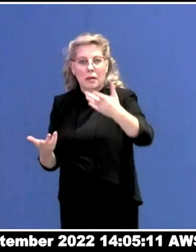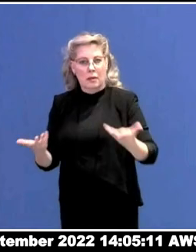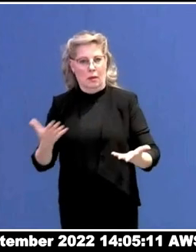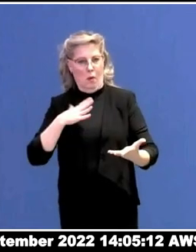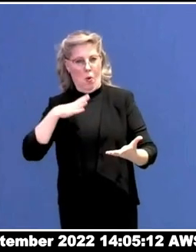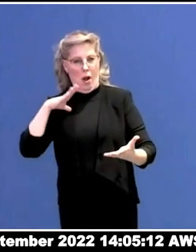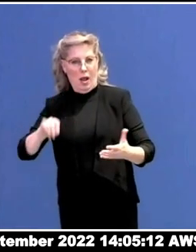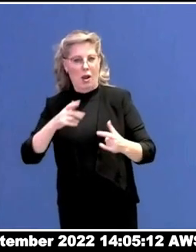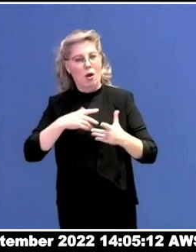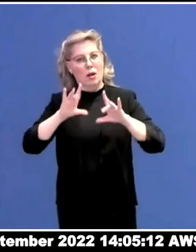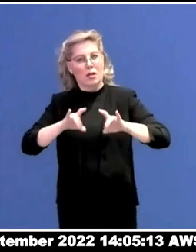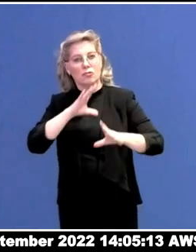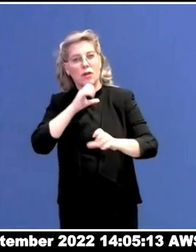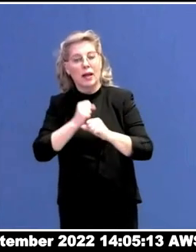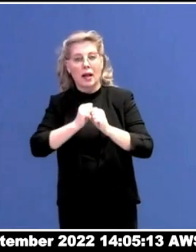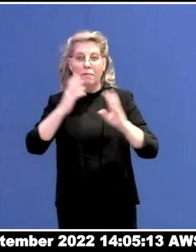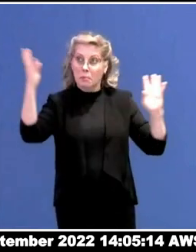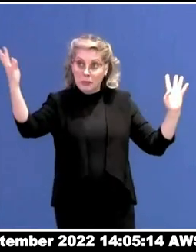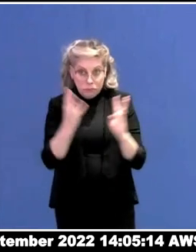in detention and in prisons.